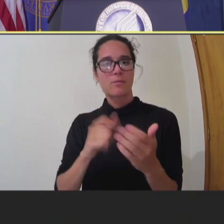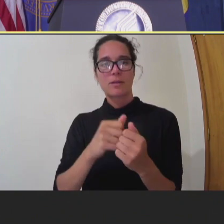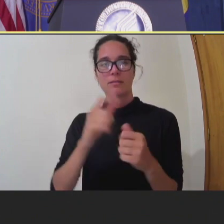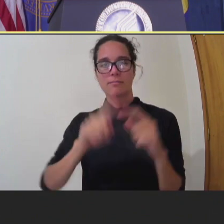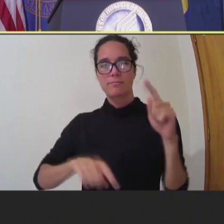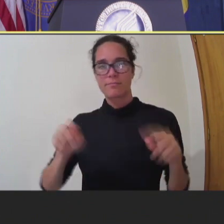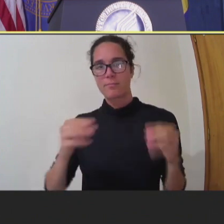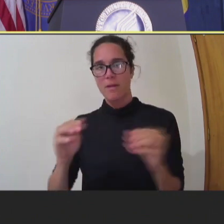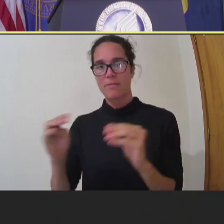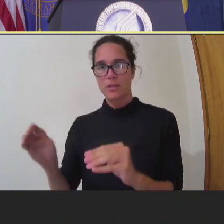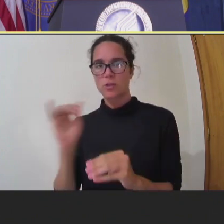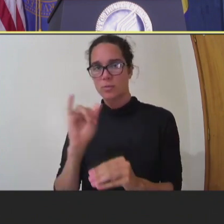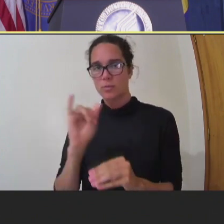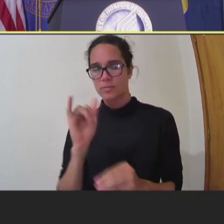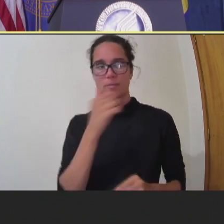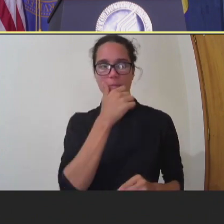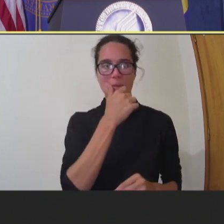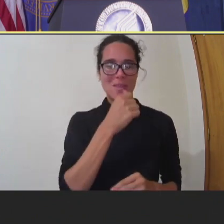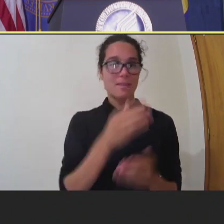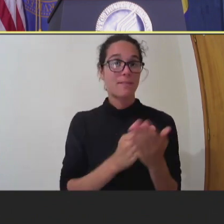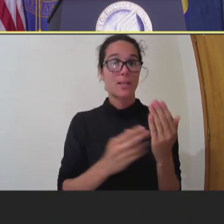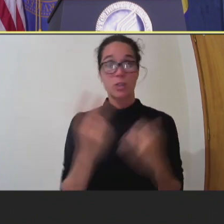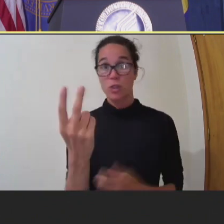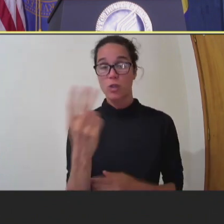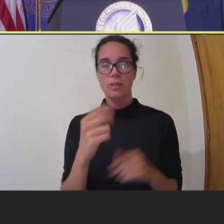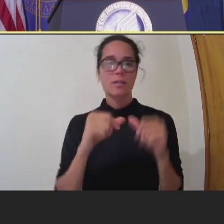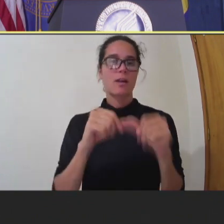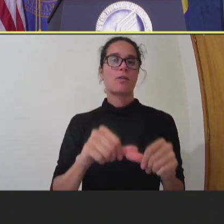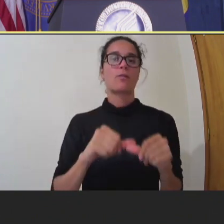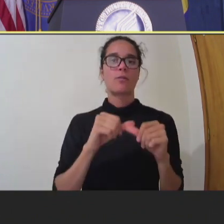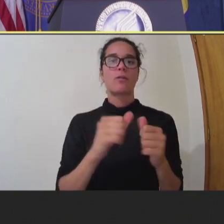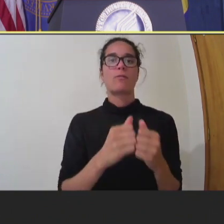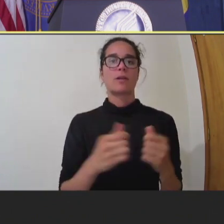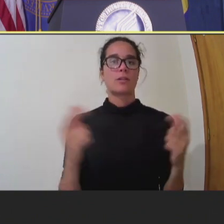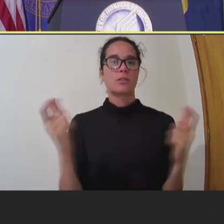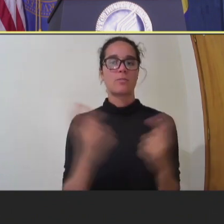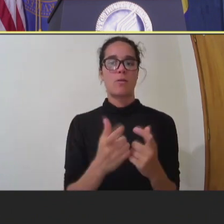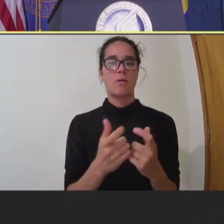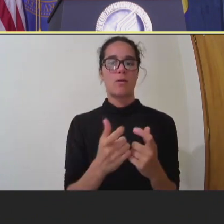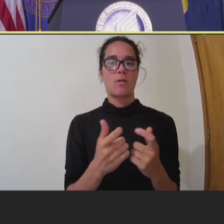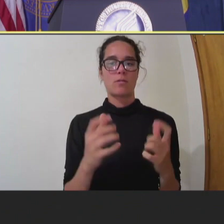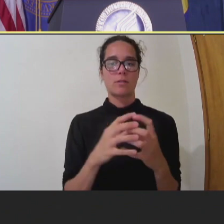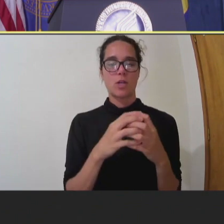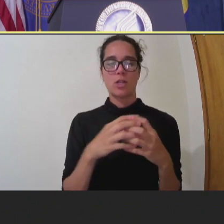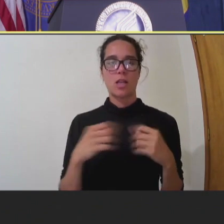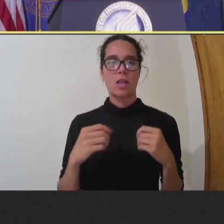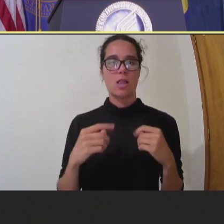vaccine ongoing in non-small-cell lung cancer, in addition to a phase two in non-metastatic